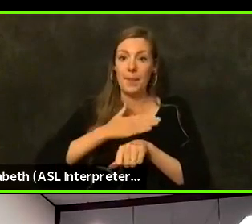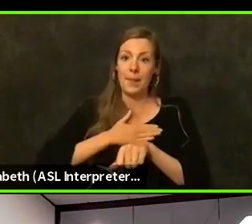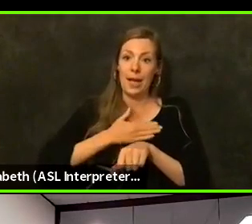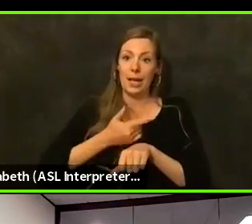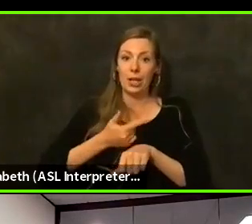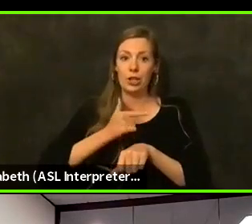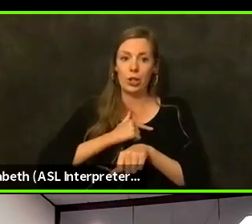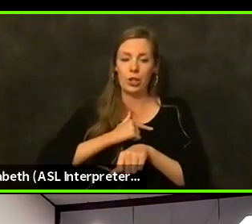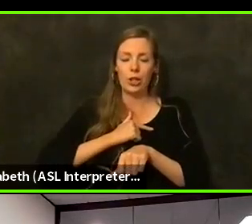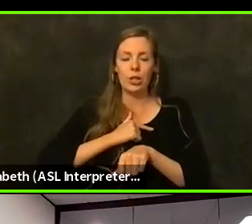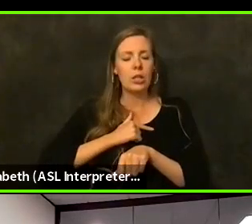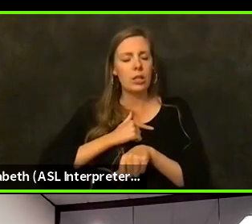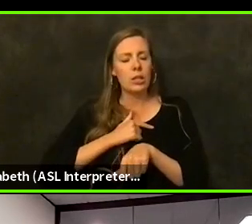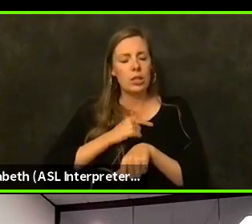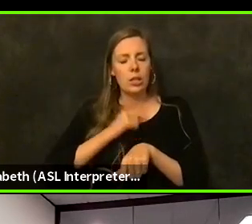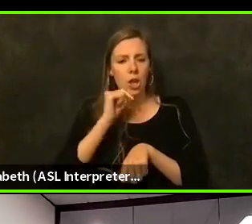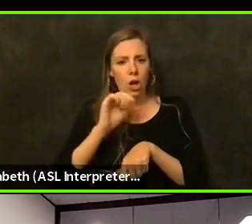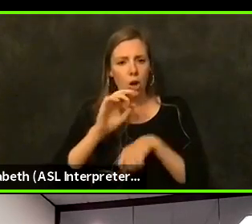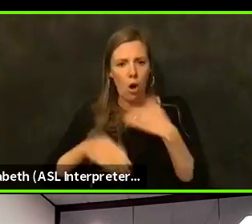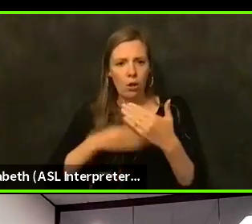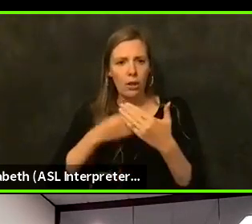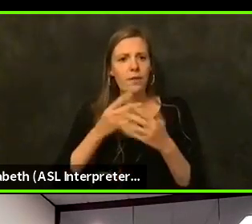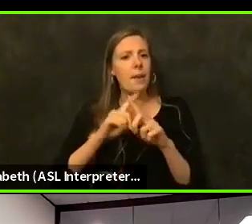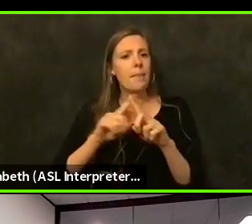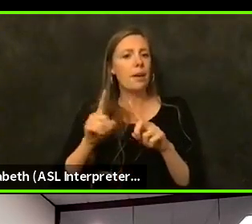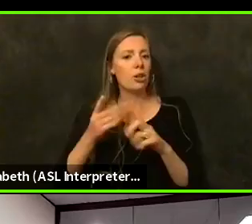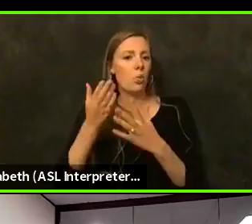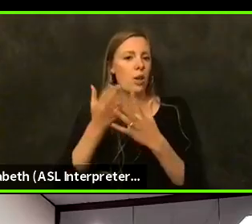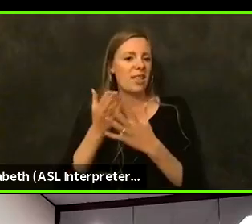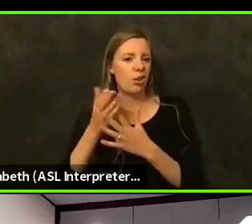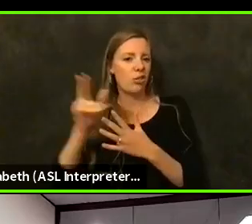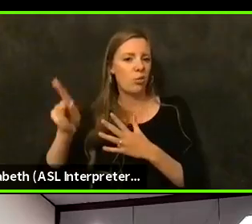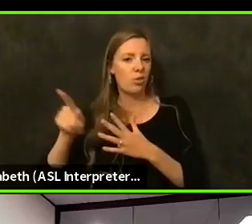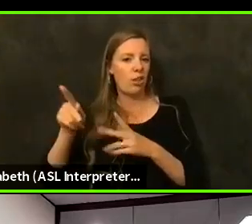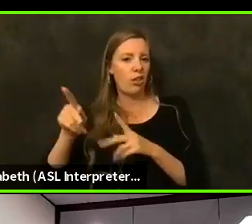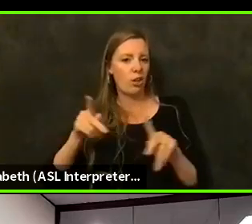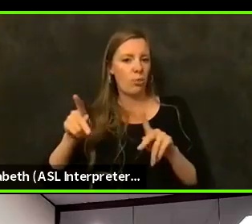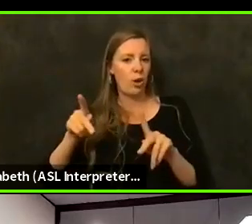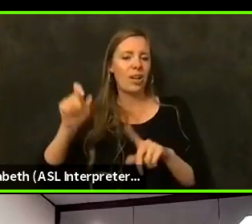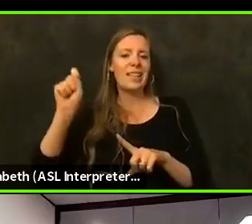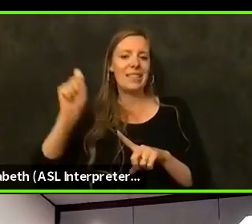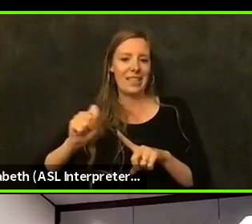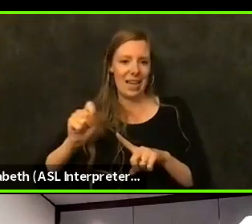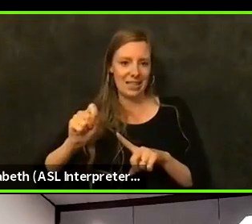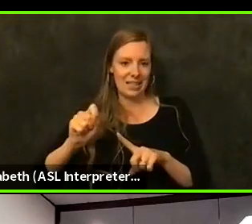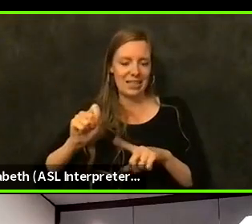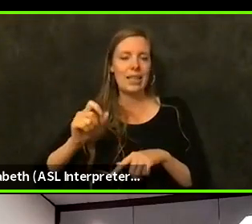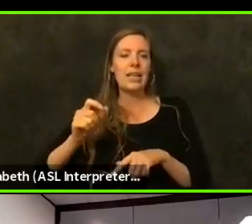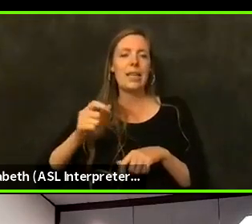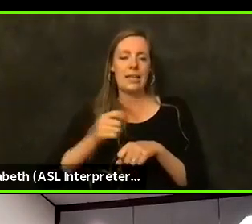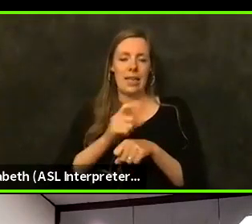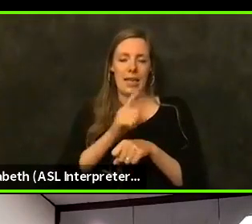that go through the third party administrator system. But yes, they have assured us that that if